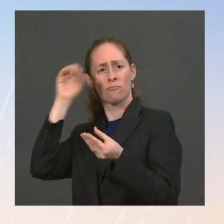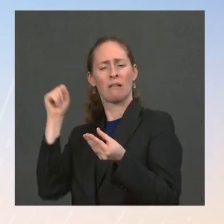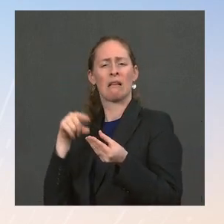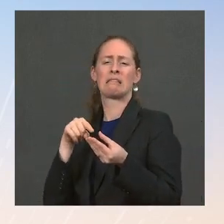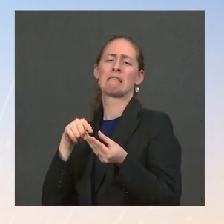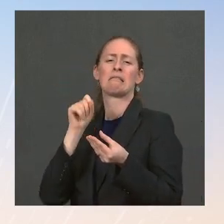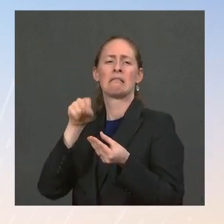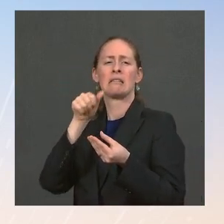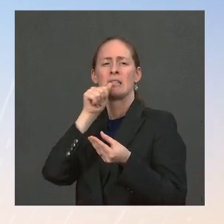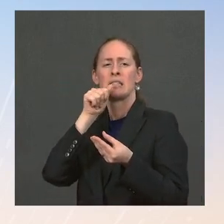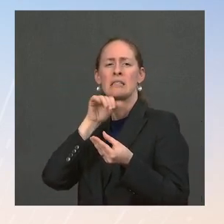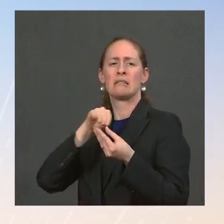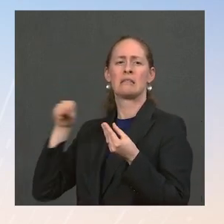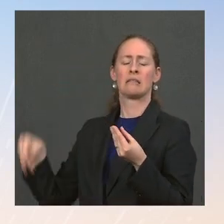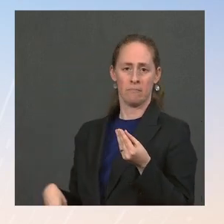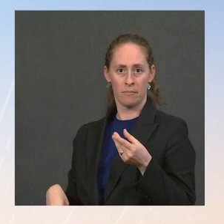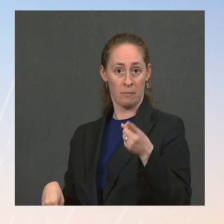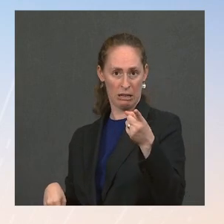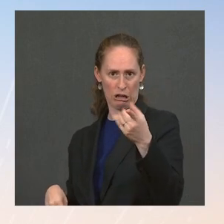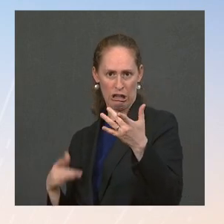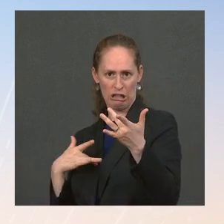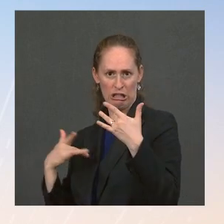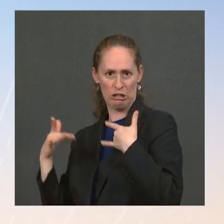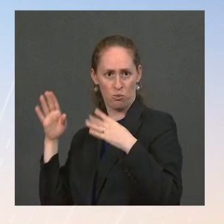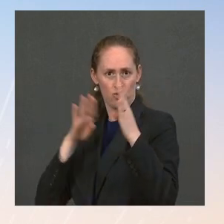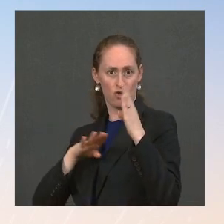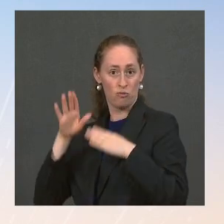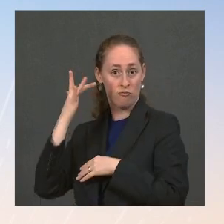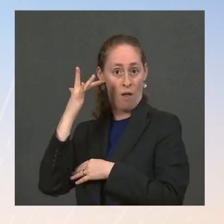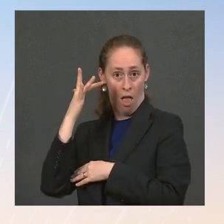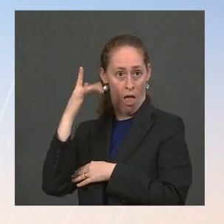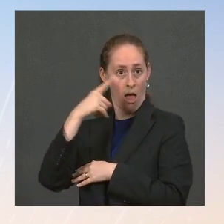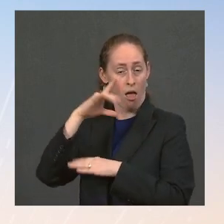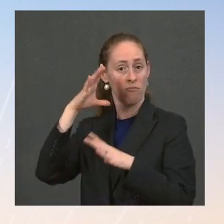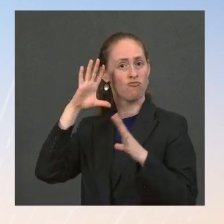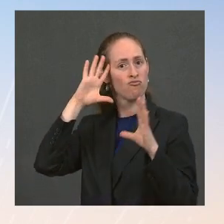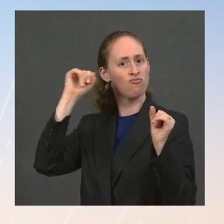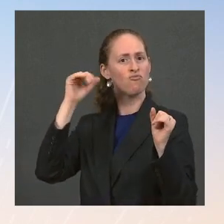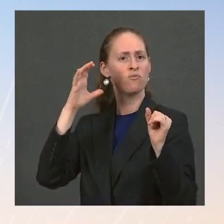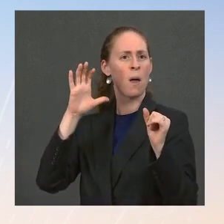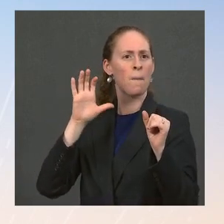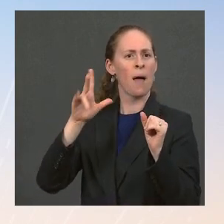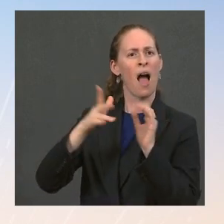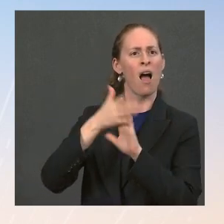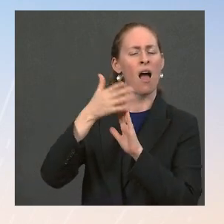President Biden has said he intends to run. So, for people who are not familiar with the rules of executive privilege